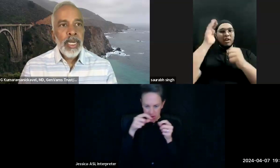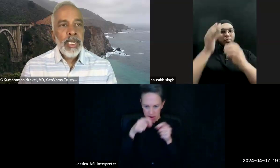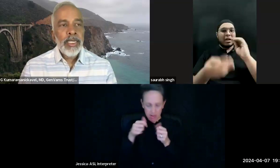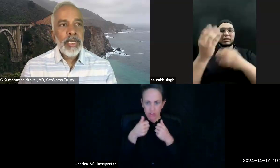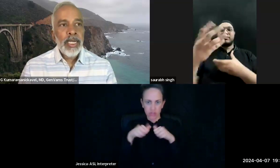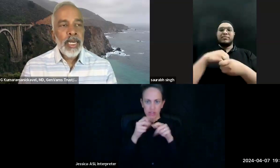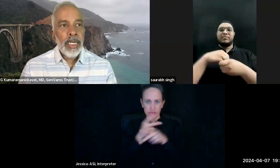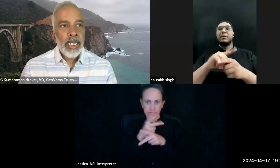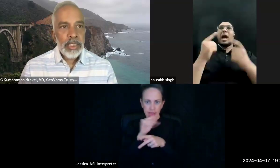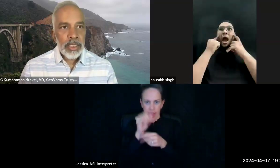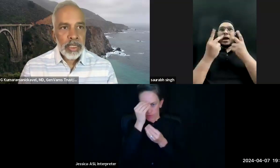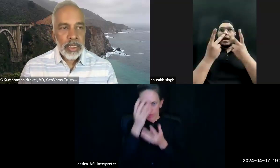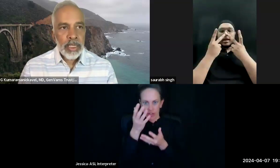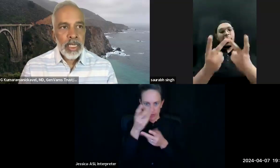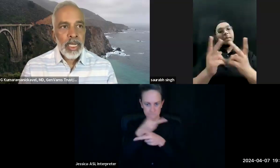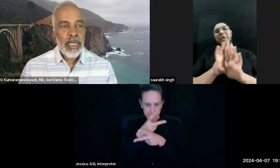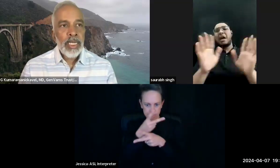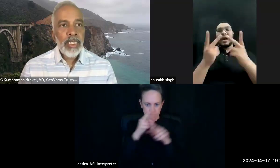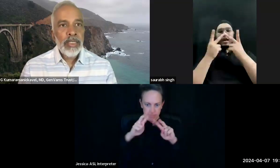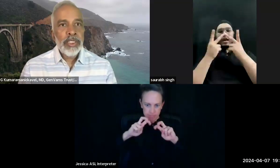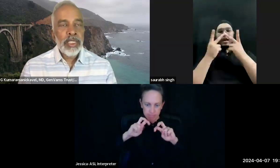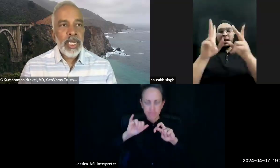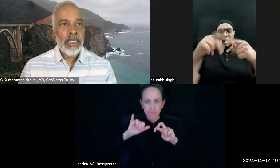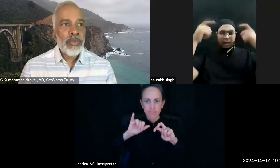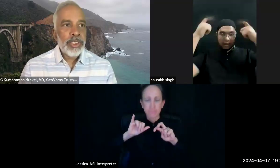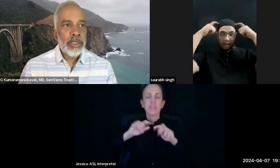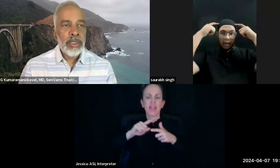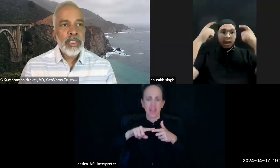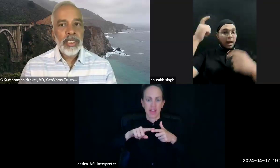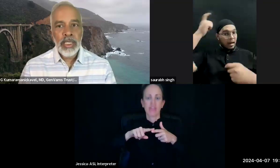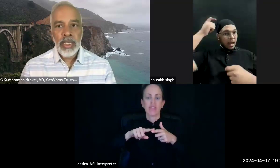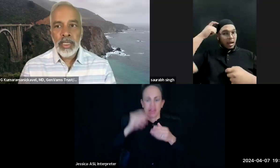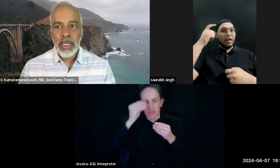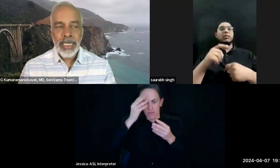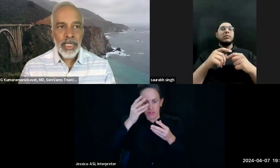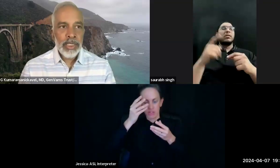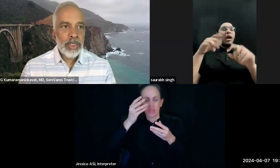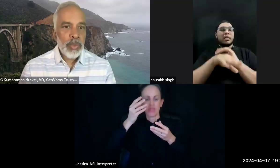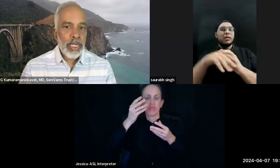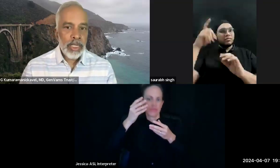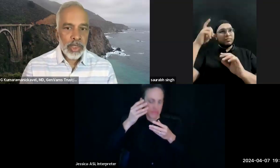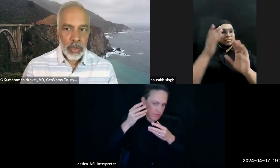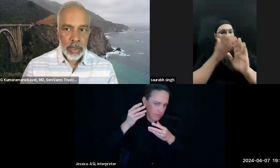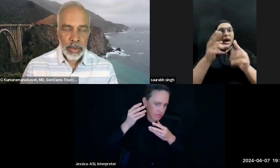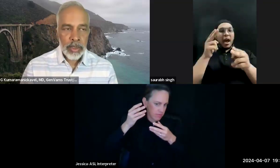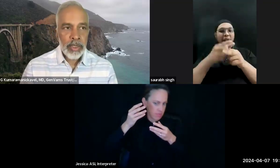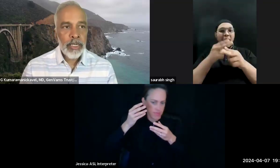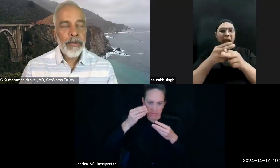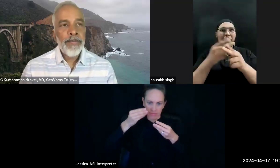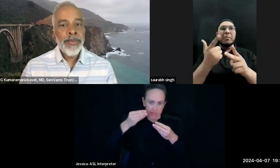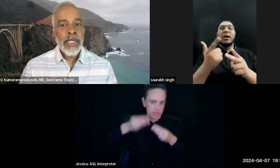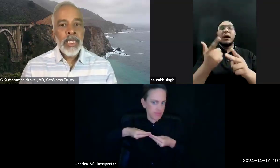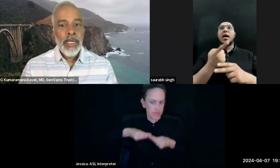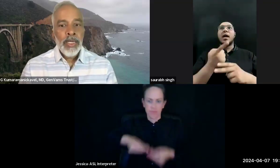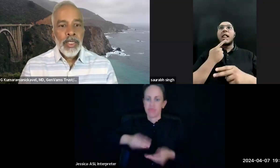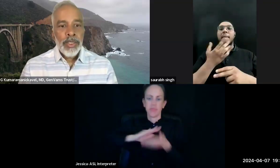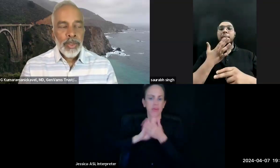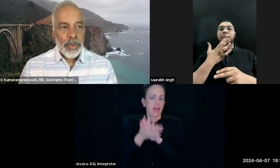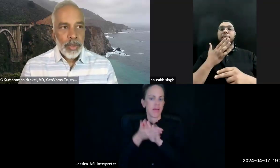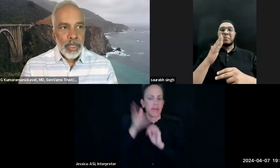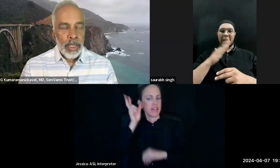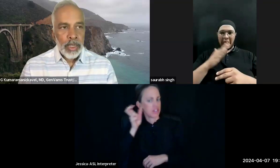and try and analyzes it and then gives it as vision, hearing, taste, smell and so on. okay so